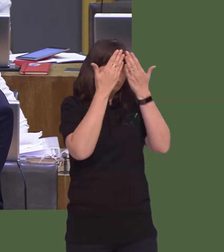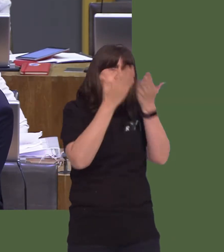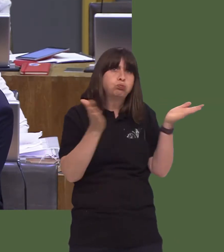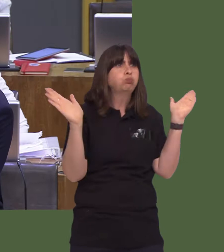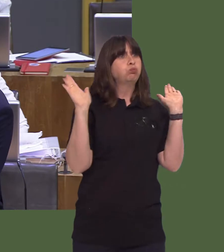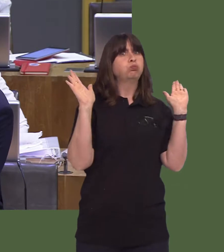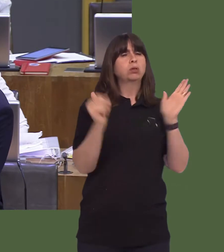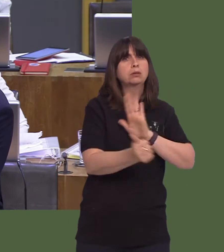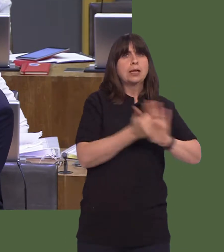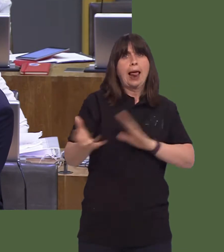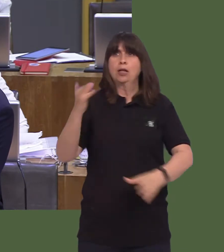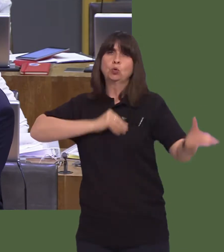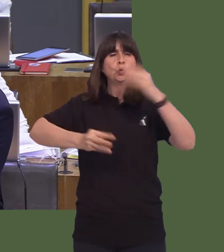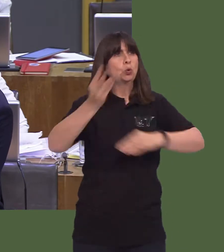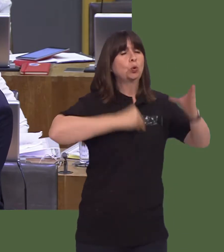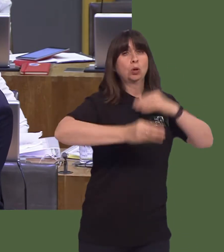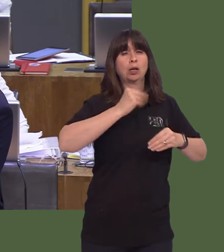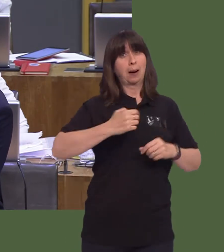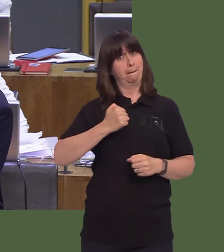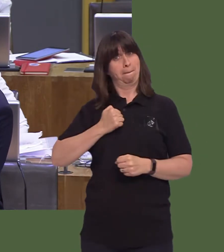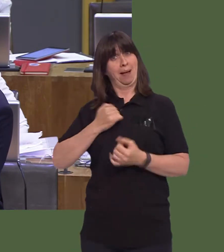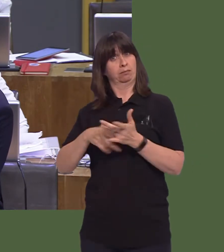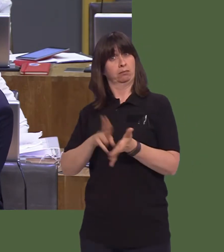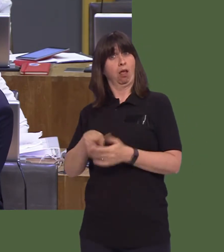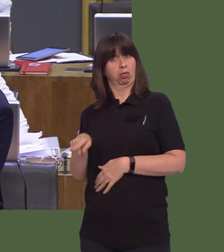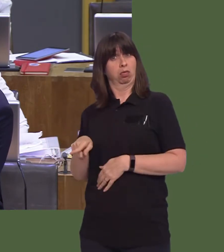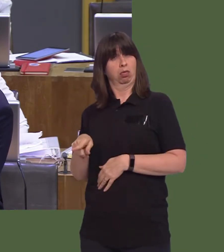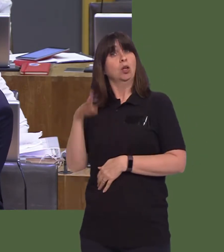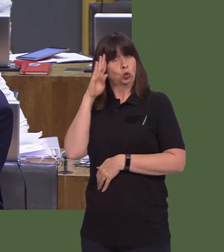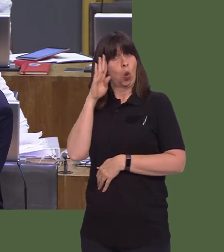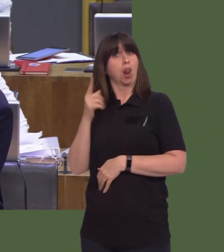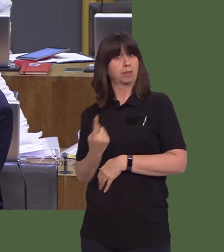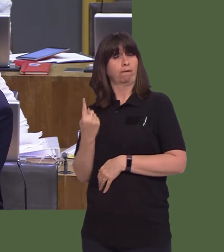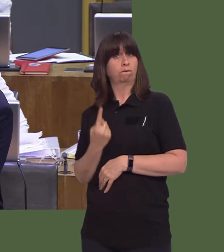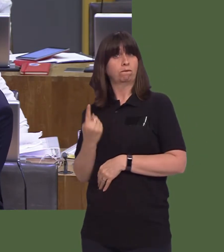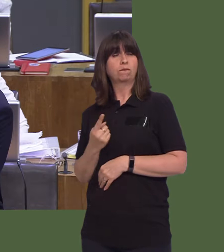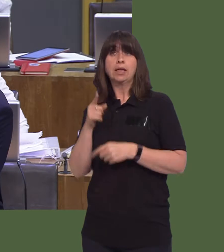to acquire when they're in school. My son is in school: I've seen the work that he does via the Welsh bac and, I have to say,